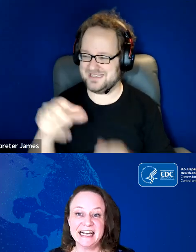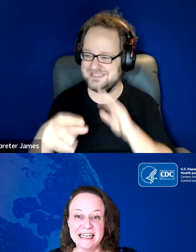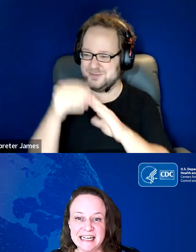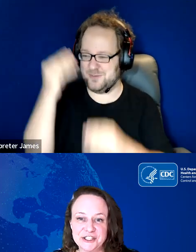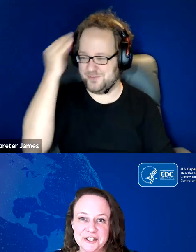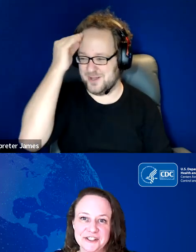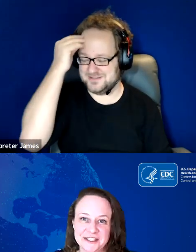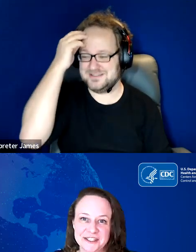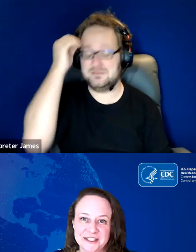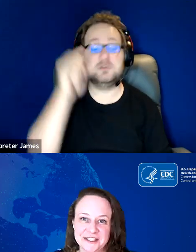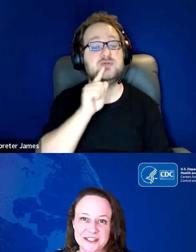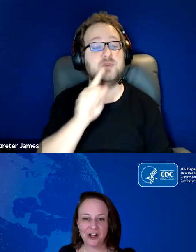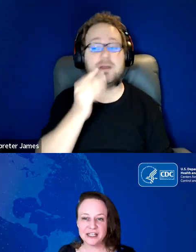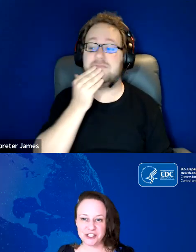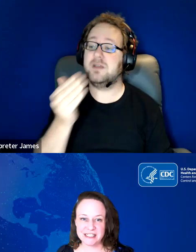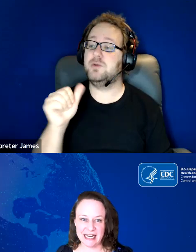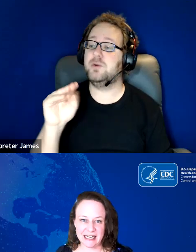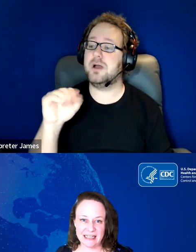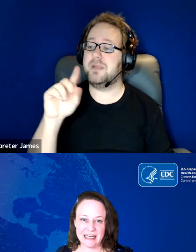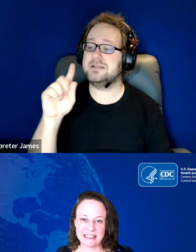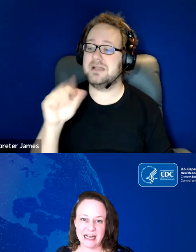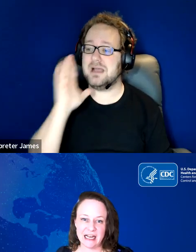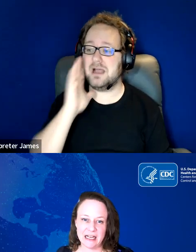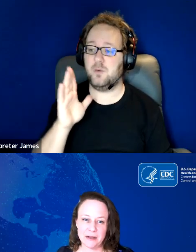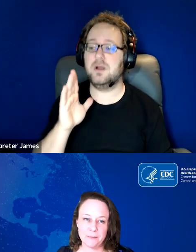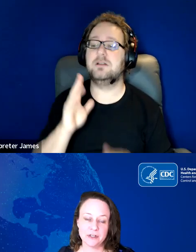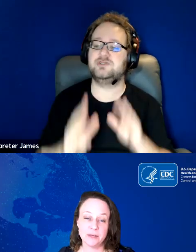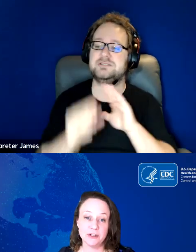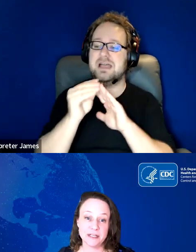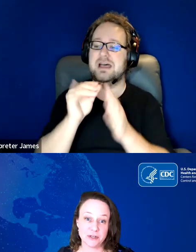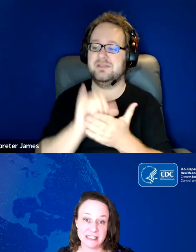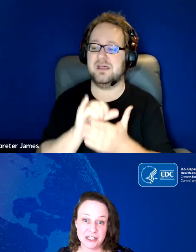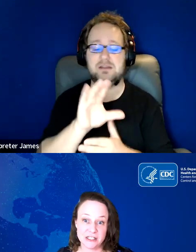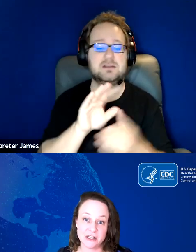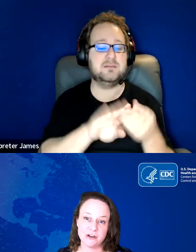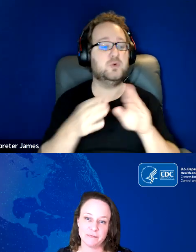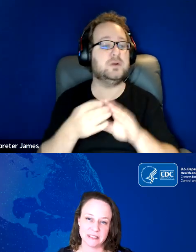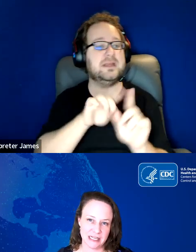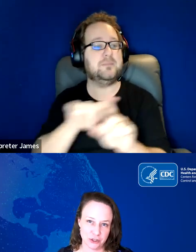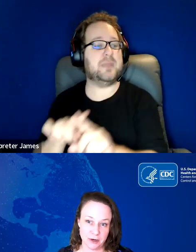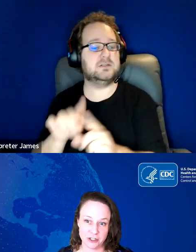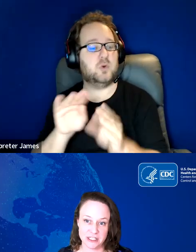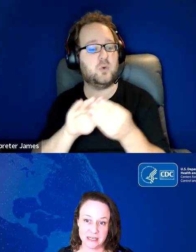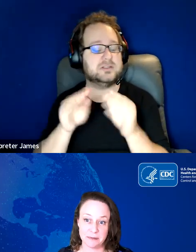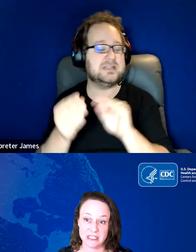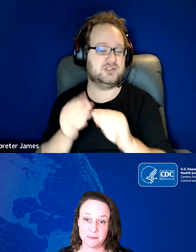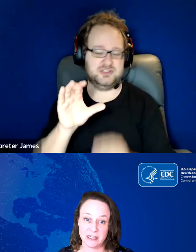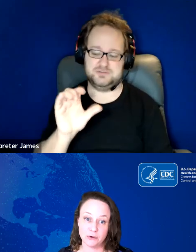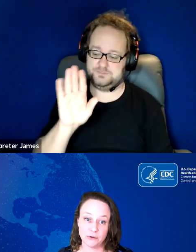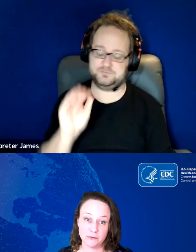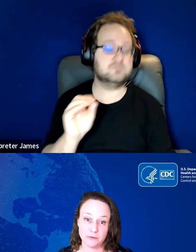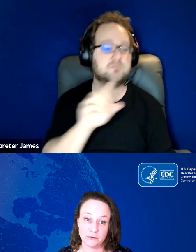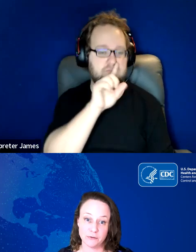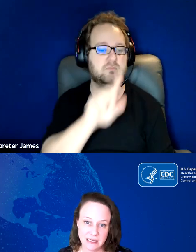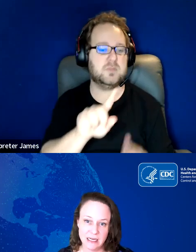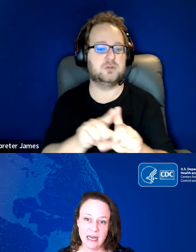» Doctor: Have they potential partners and local pharmacies